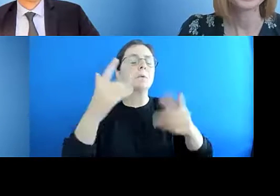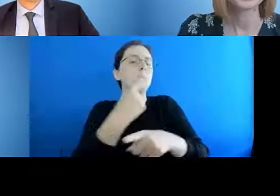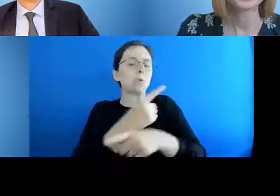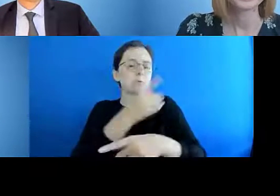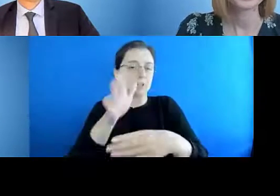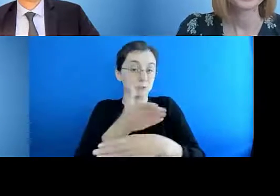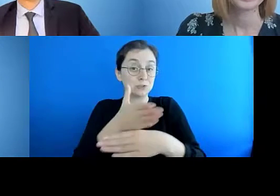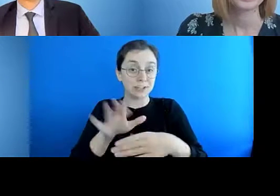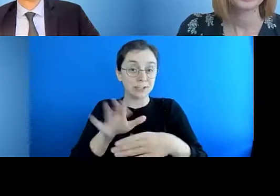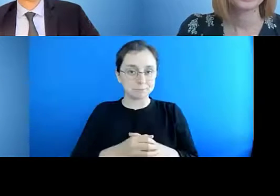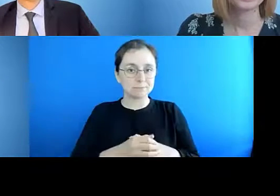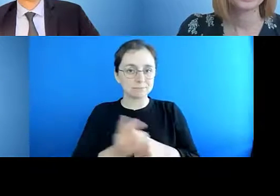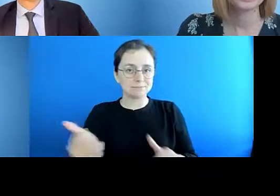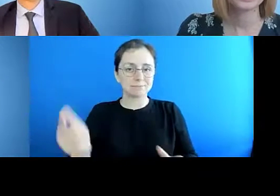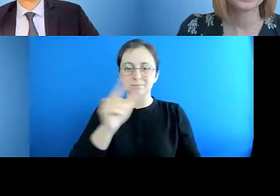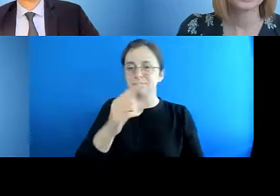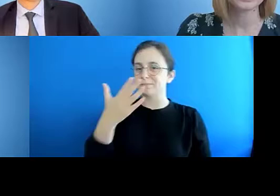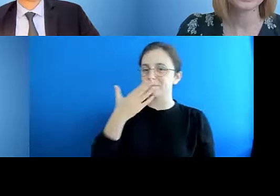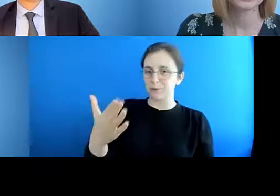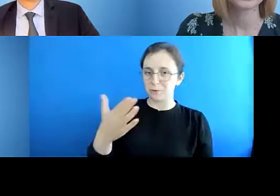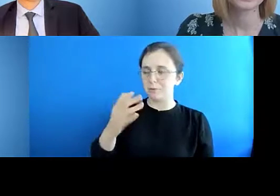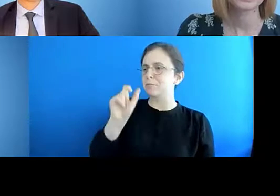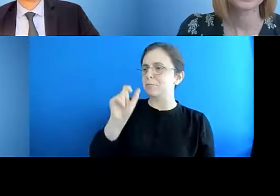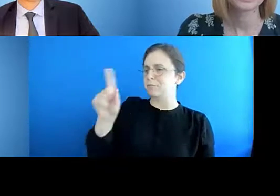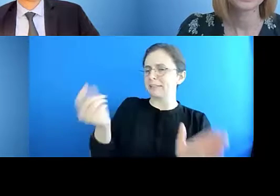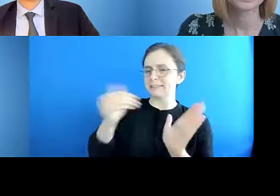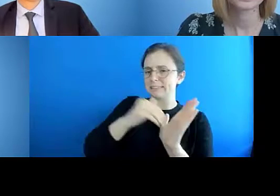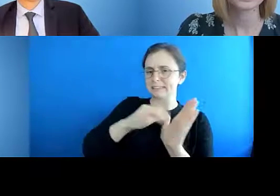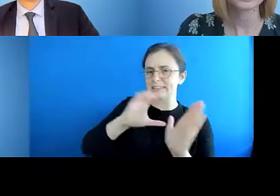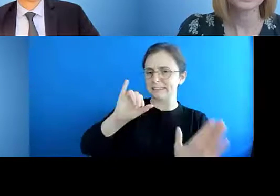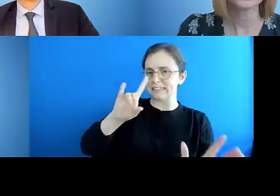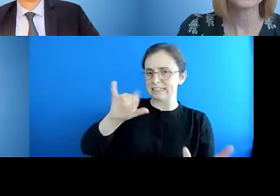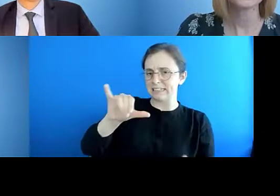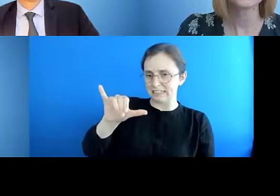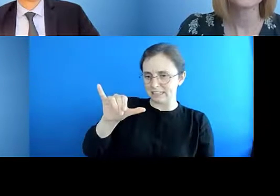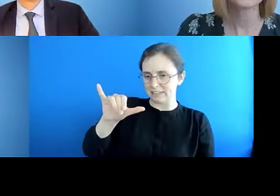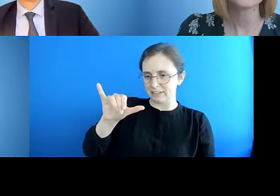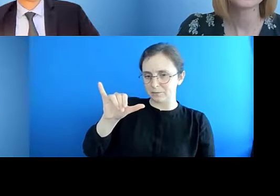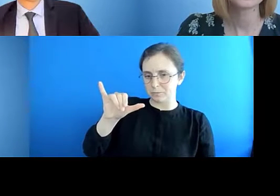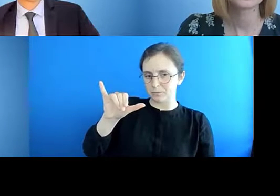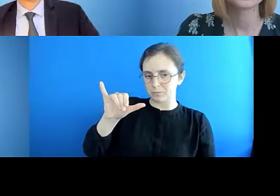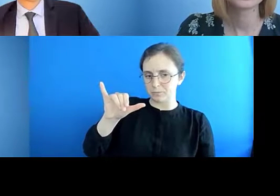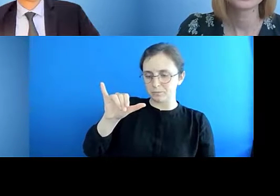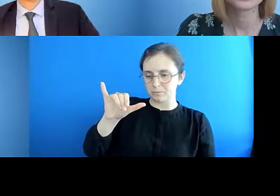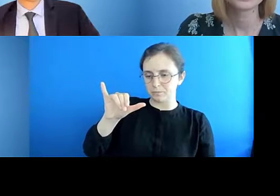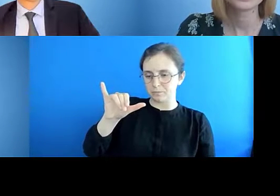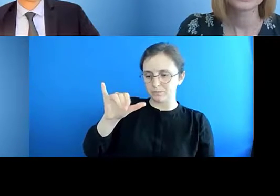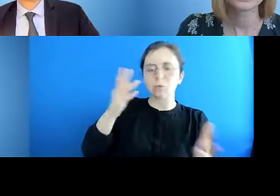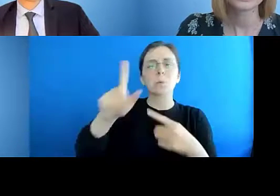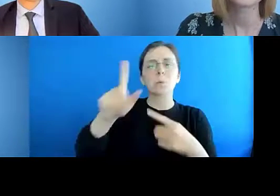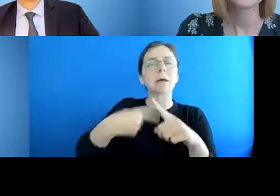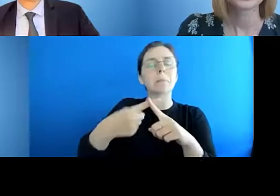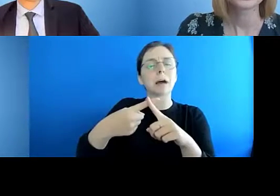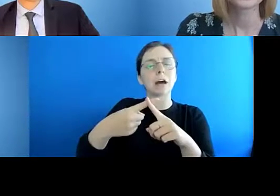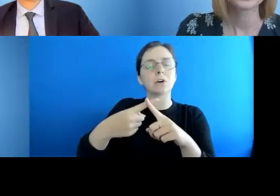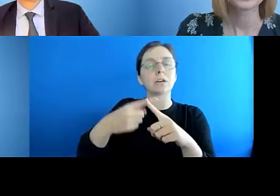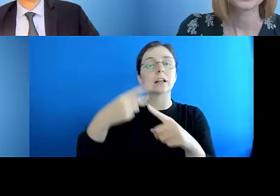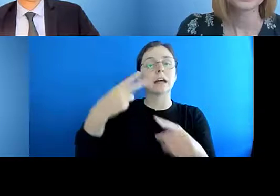Elyse Sullivan: Thanks, and another question for you, Cindy, what about the allowability of hyperlinks in a DMS plan?